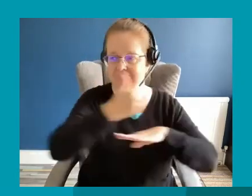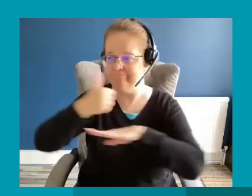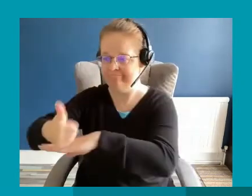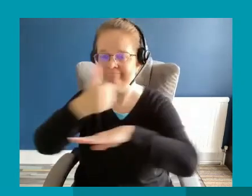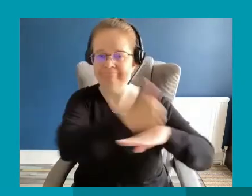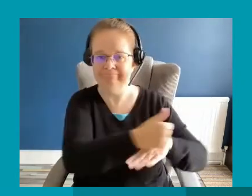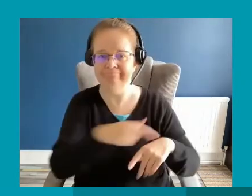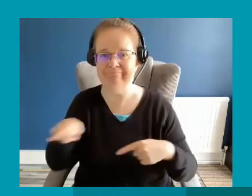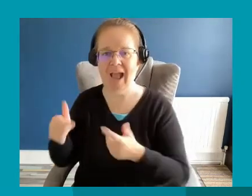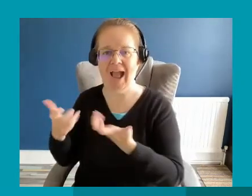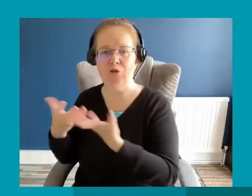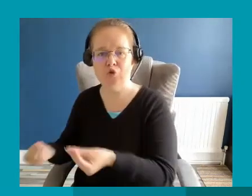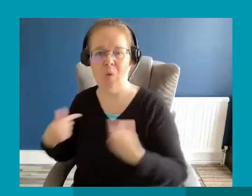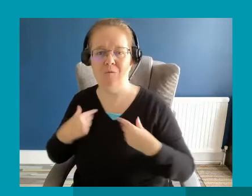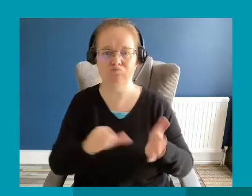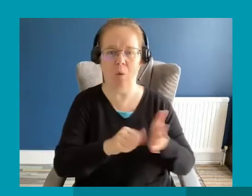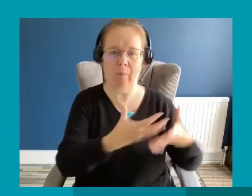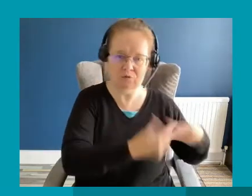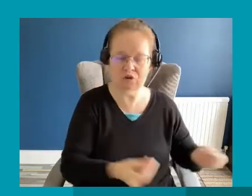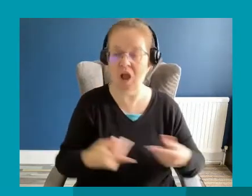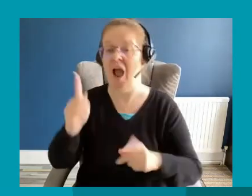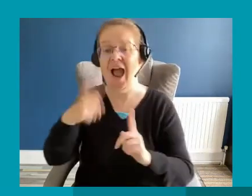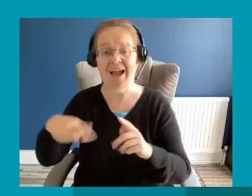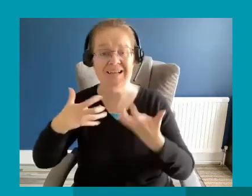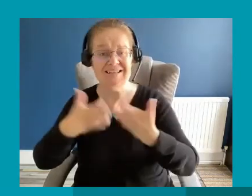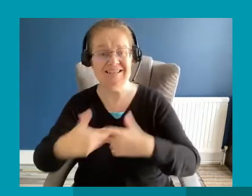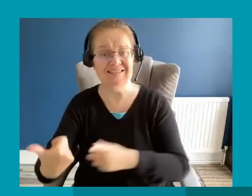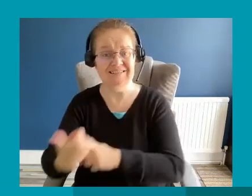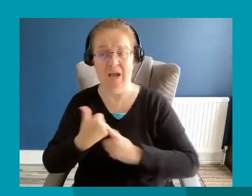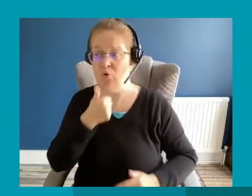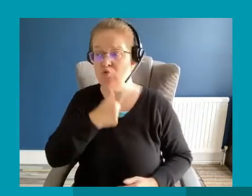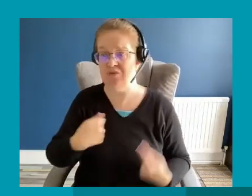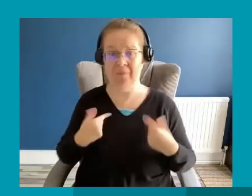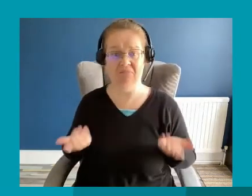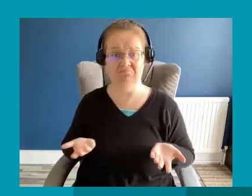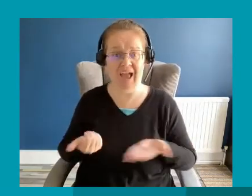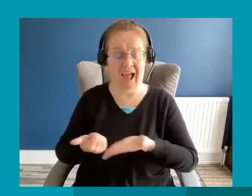And by the way, I've used assistive tech to help me. You know, access to work.